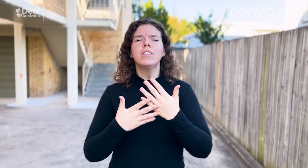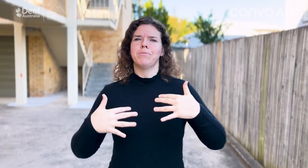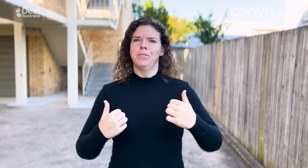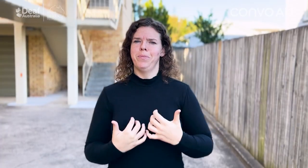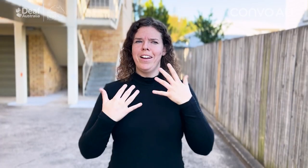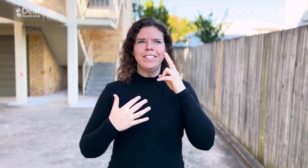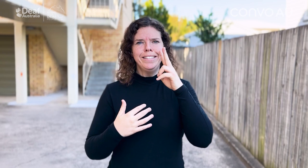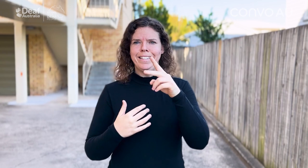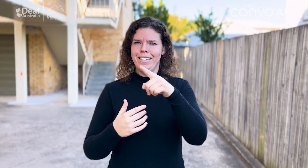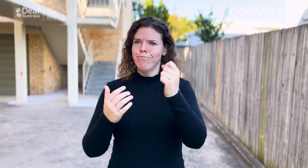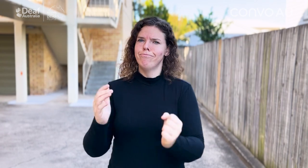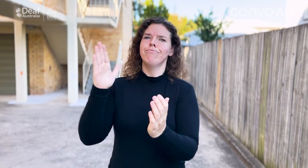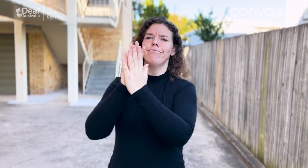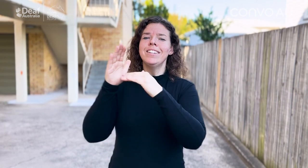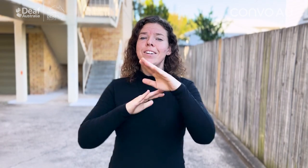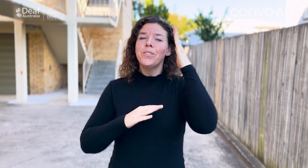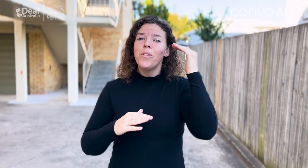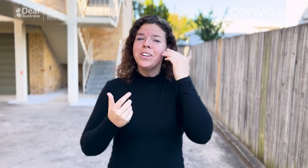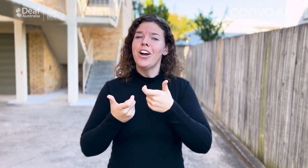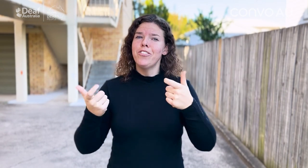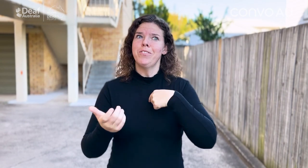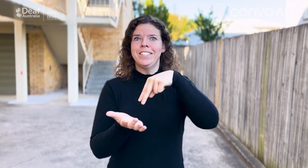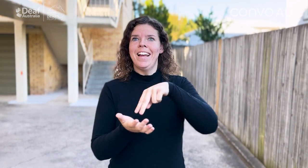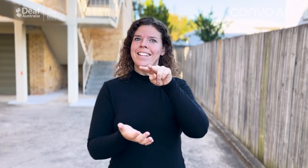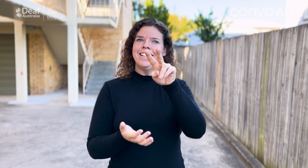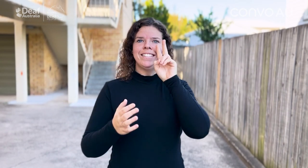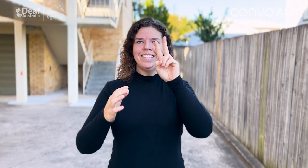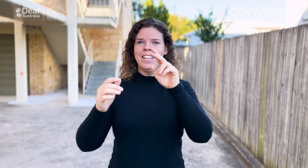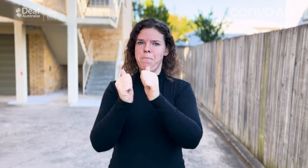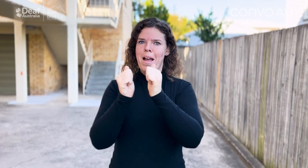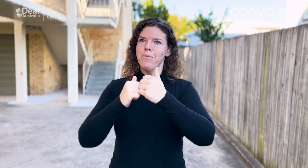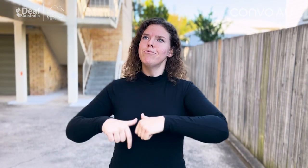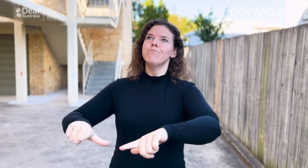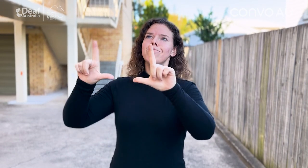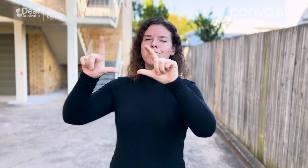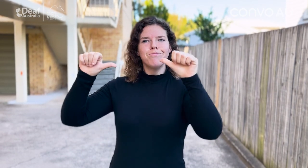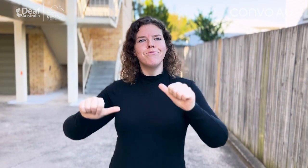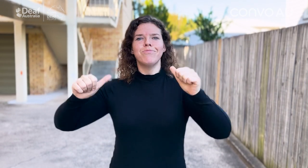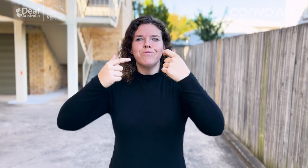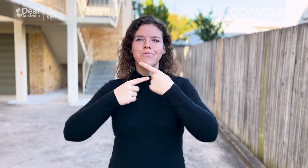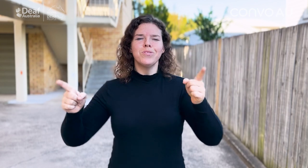It was so inspiring to see the declaration displayed at the congress in South Korea. I was standing there watching as it as the document was shared and the confirmation was announced.